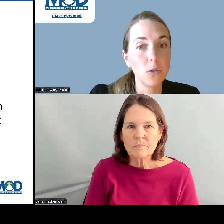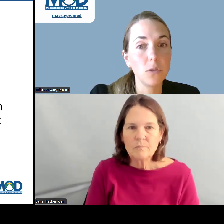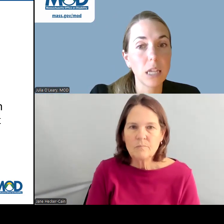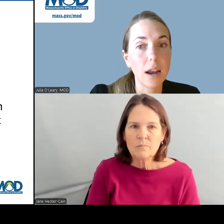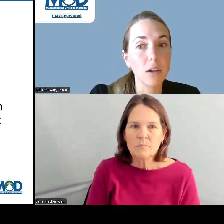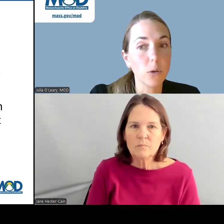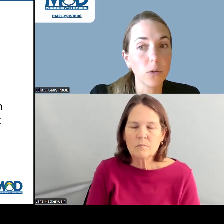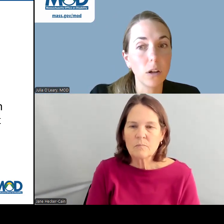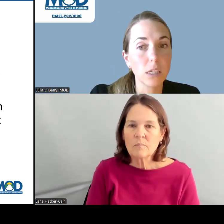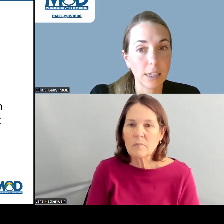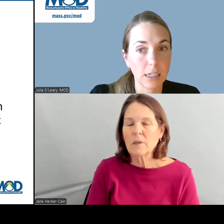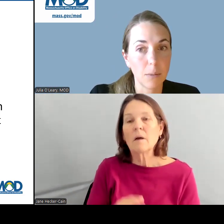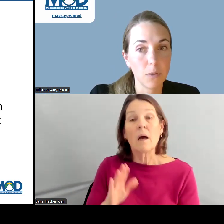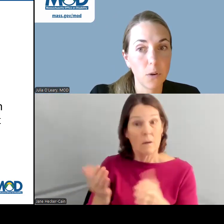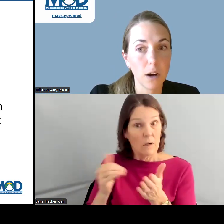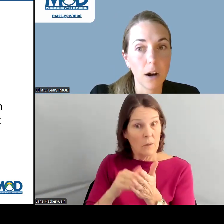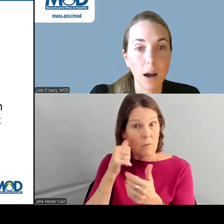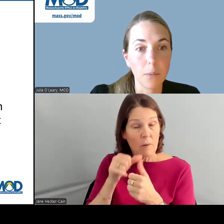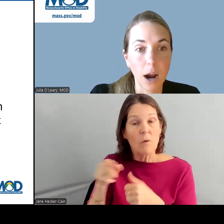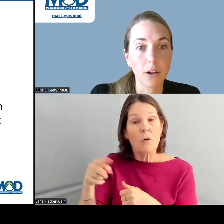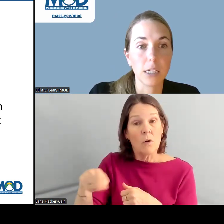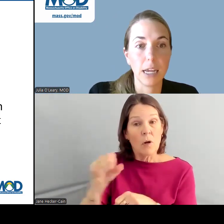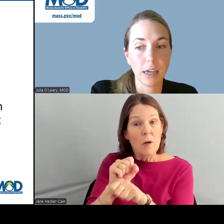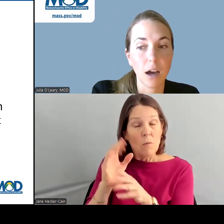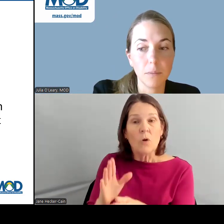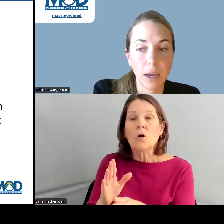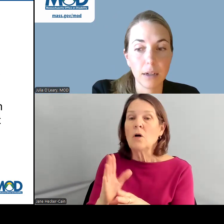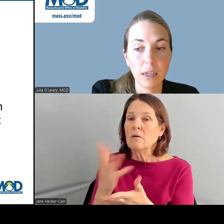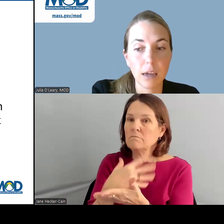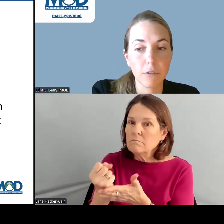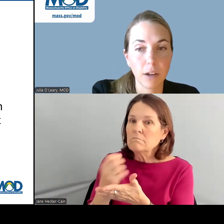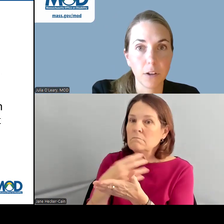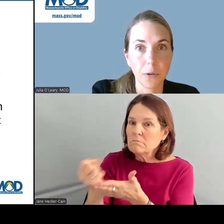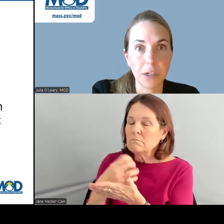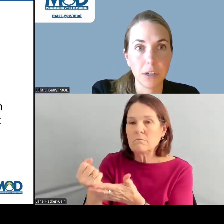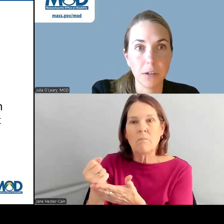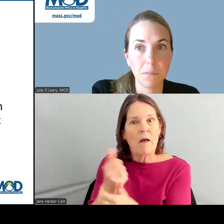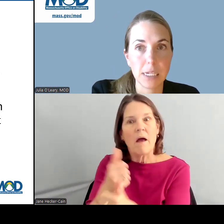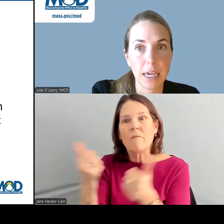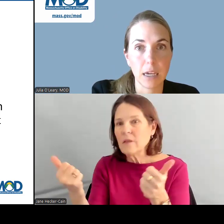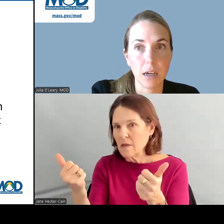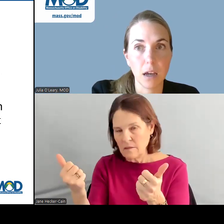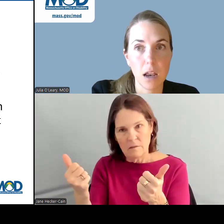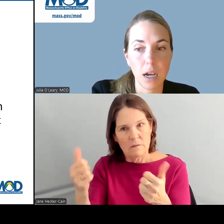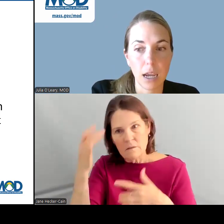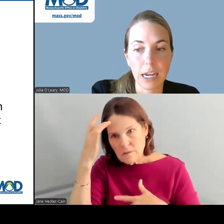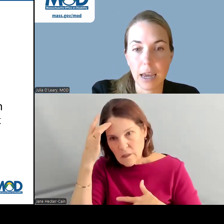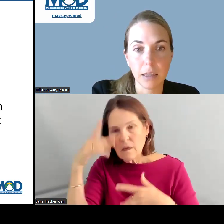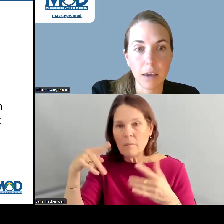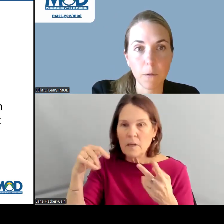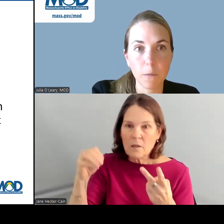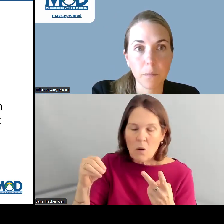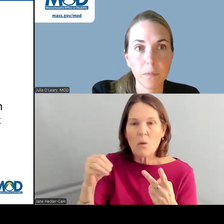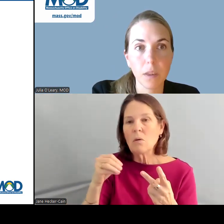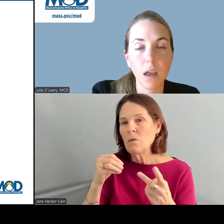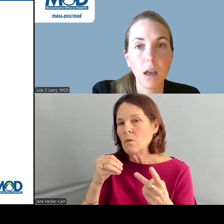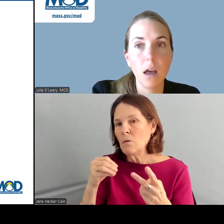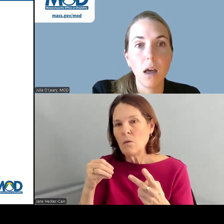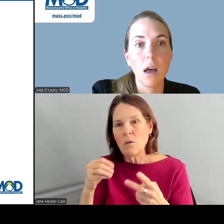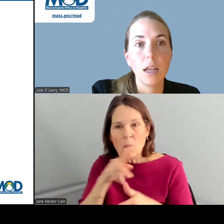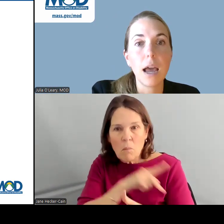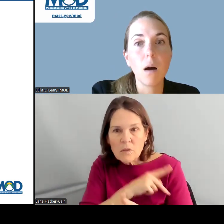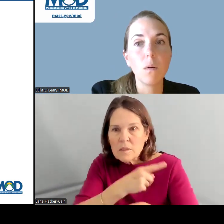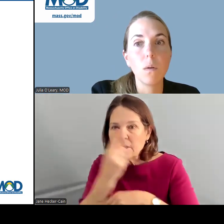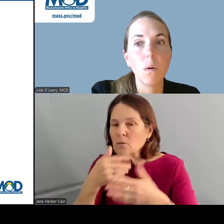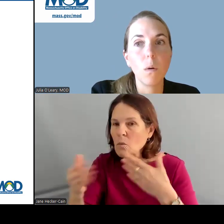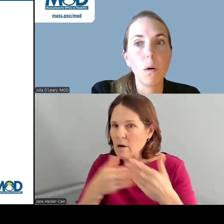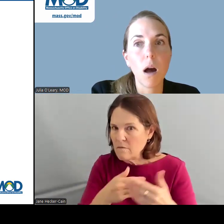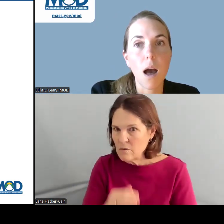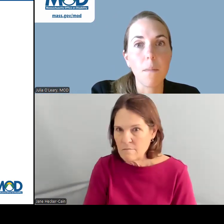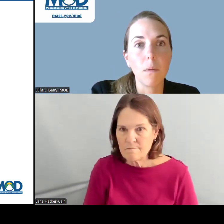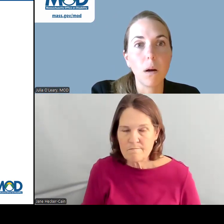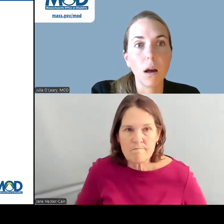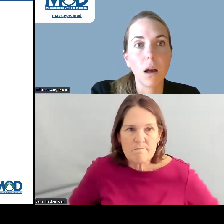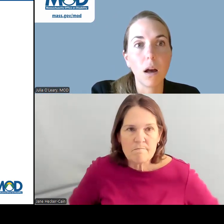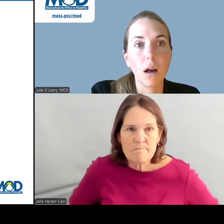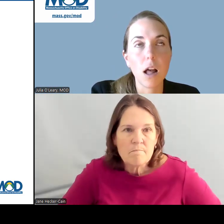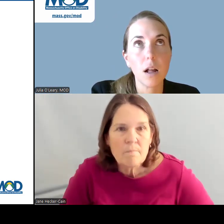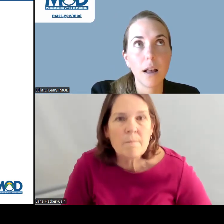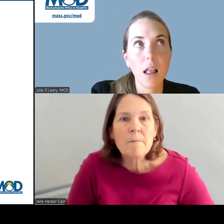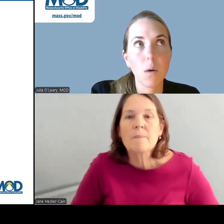You should let them use any accruals, as I said before, prior to taking unpaid leave f they're going to be taking an ADA.